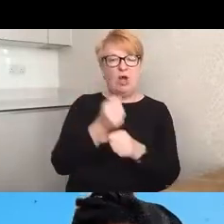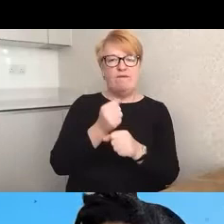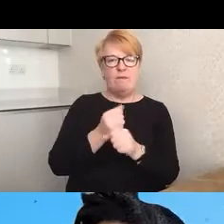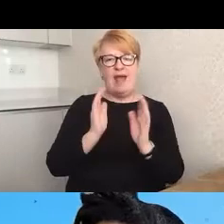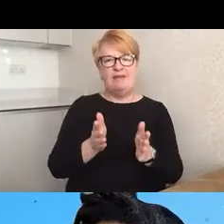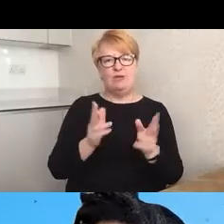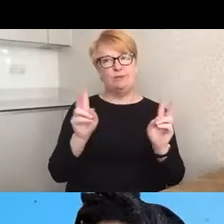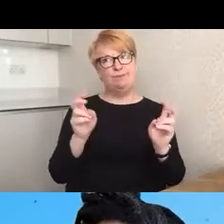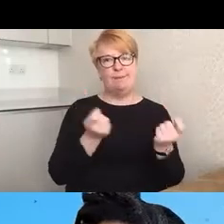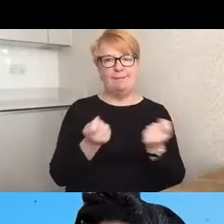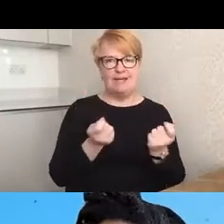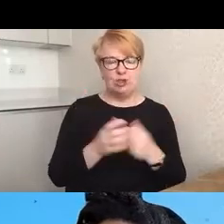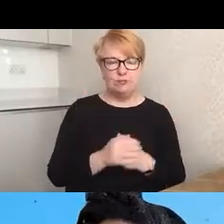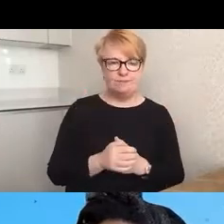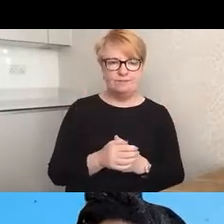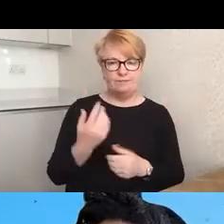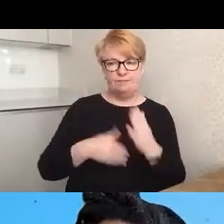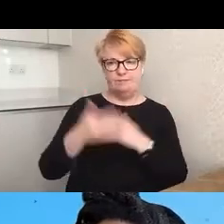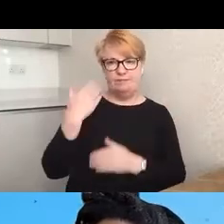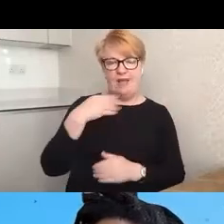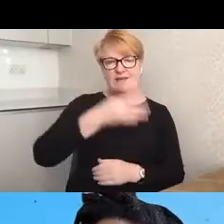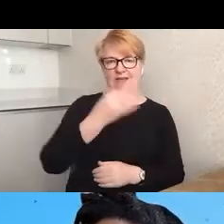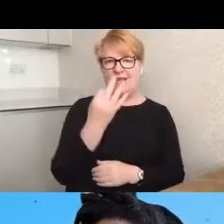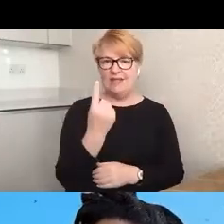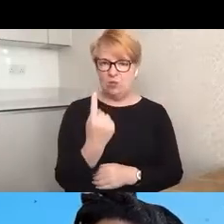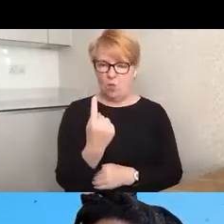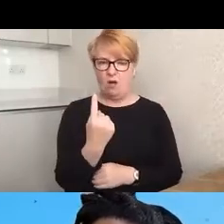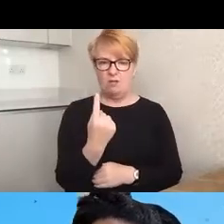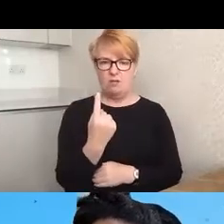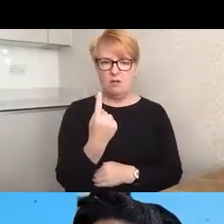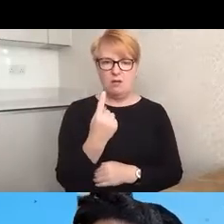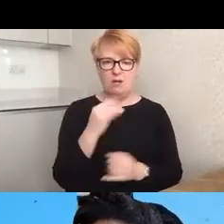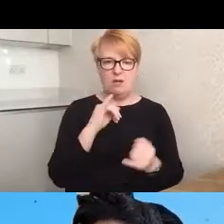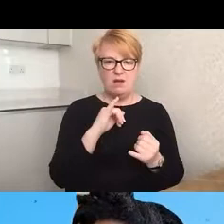In 1981, the Scarman Report was for social inclusion. 1997 saw the